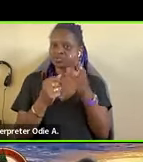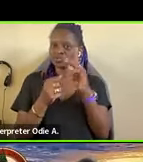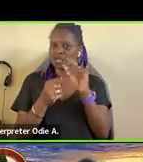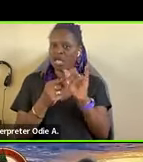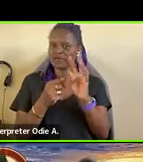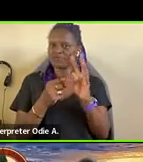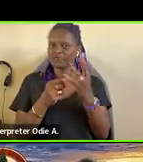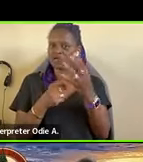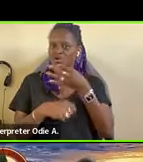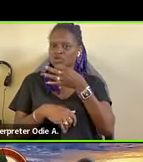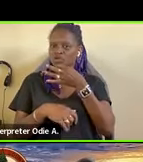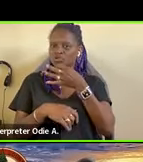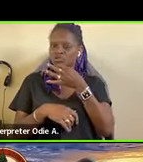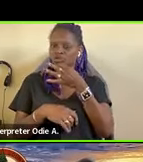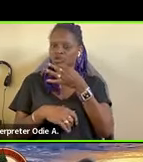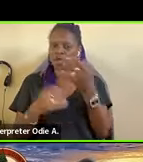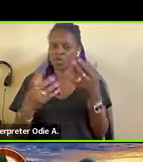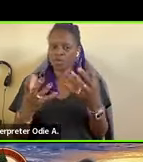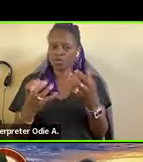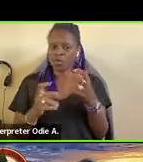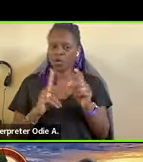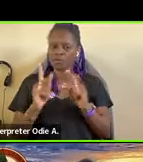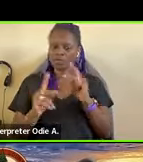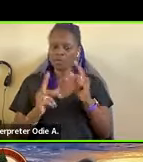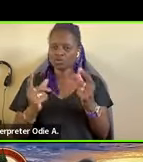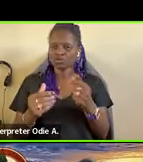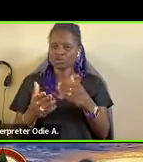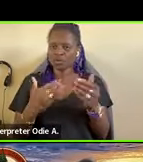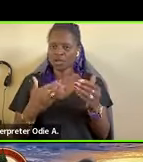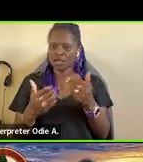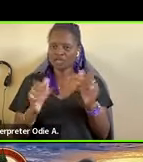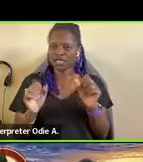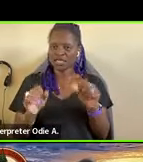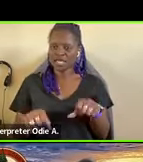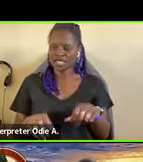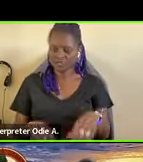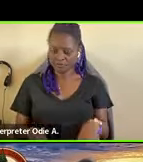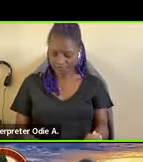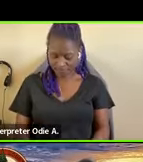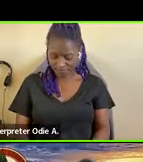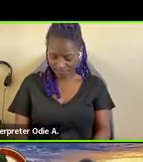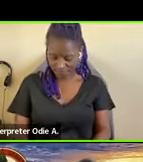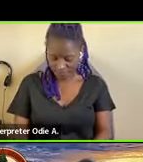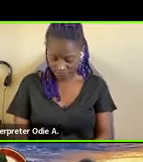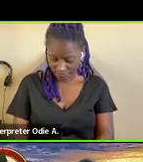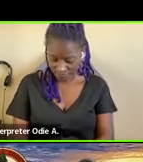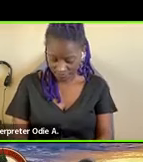they think is important for themselves and their families and their community. I continue to encourage you to get tested